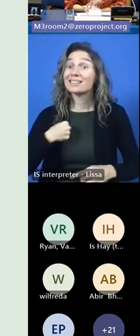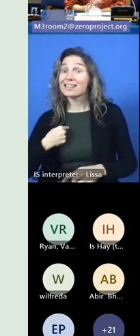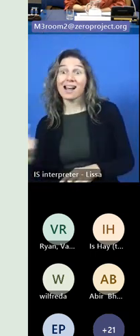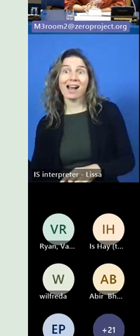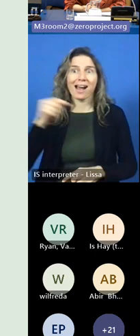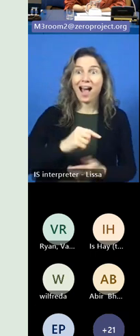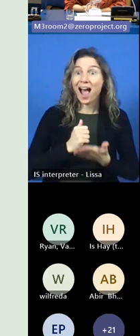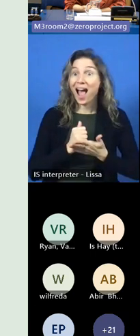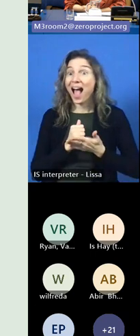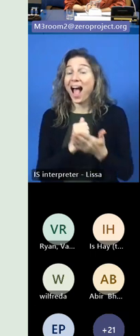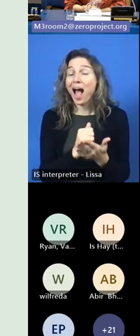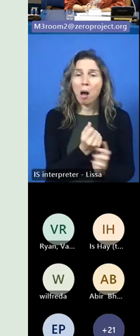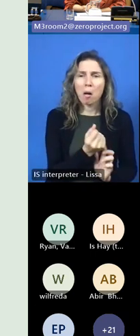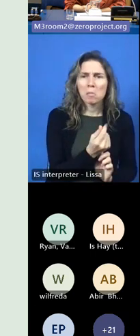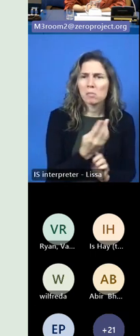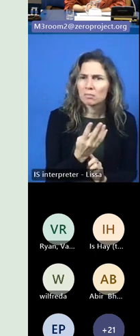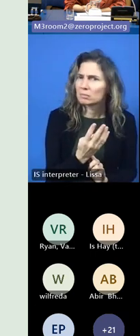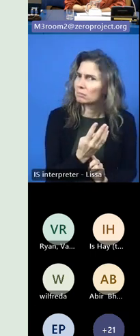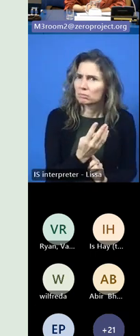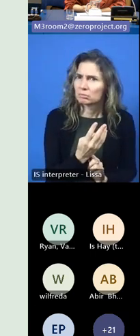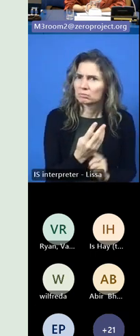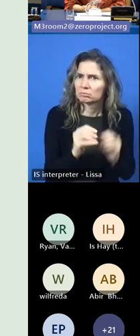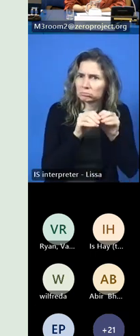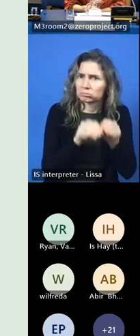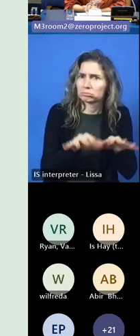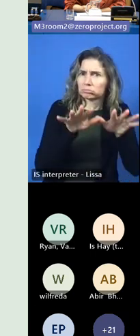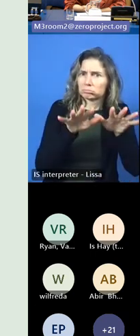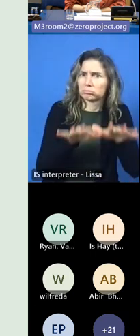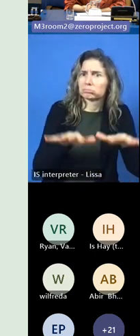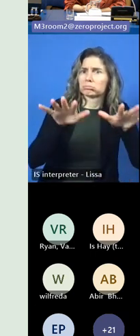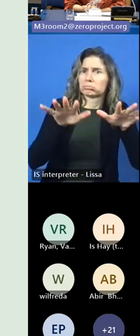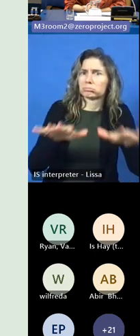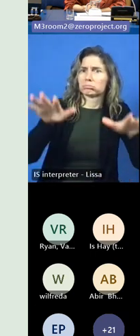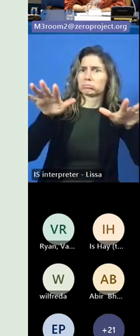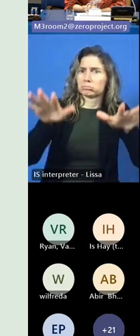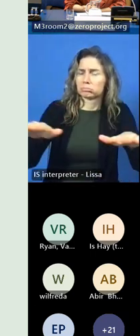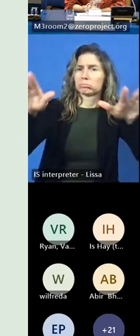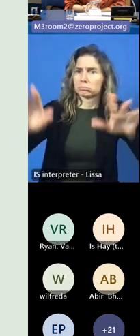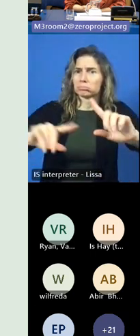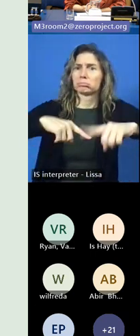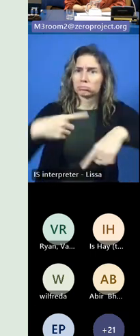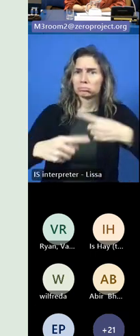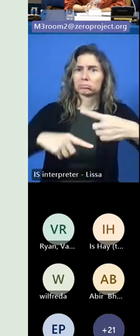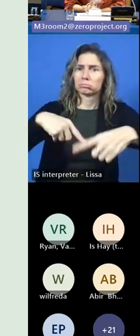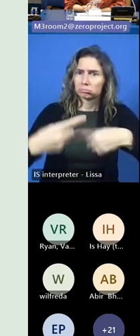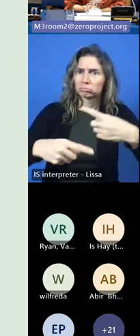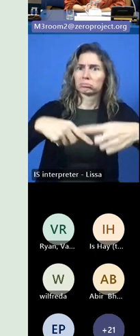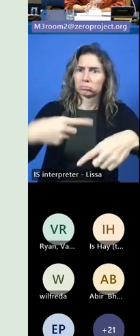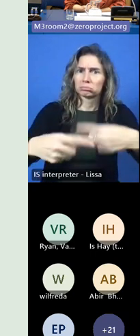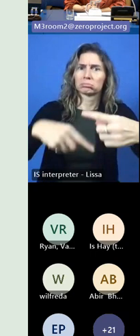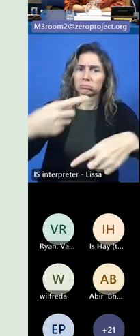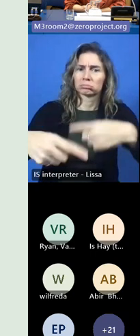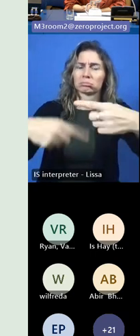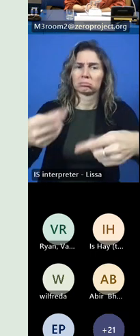systemic changes that are going to have impact across borders, across disability identities,